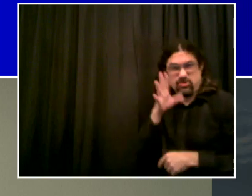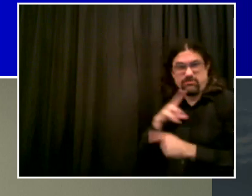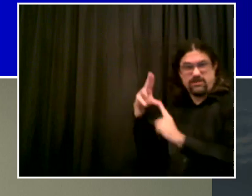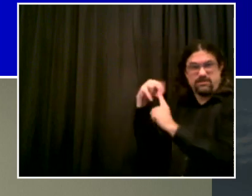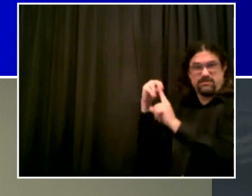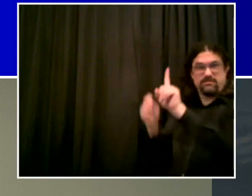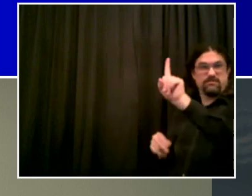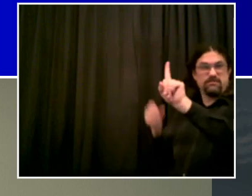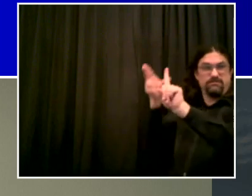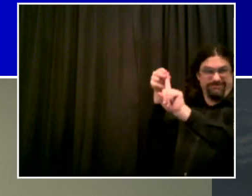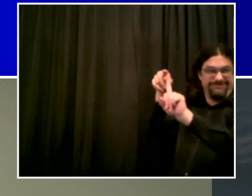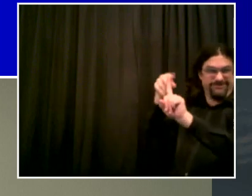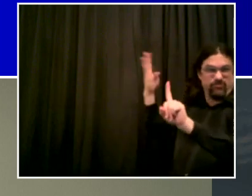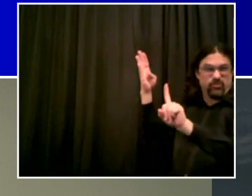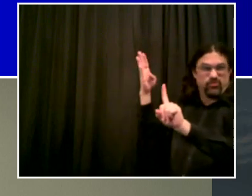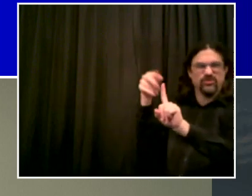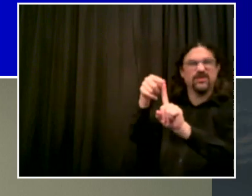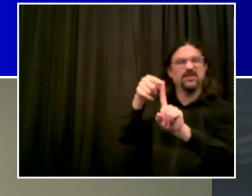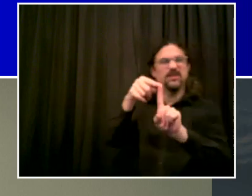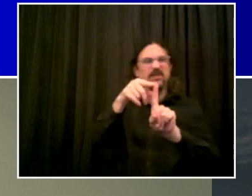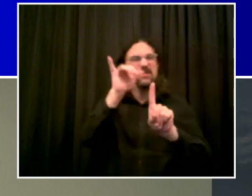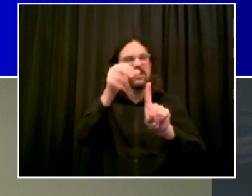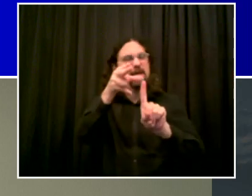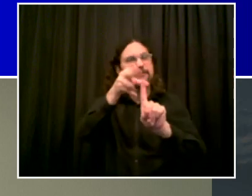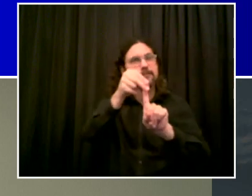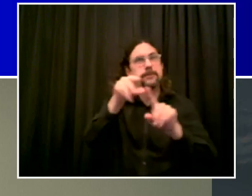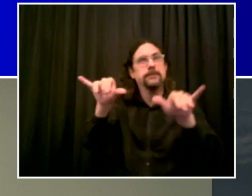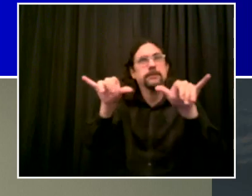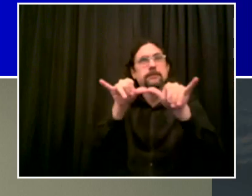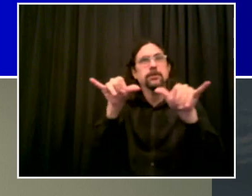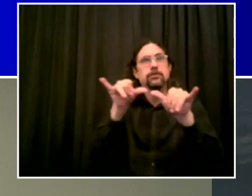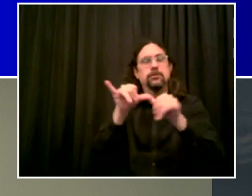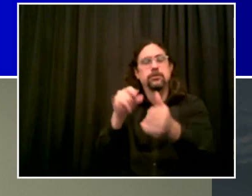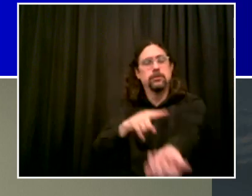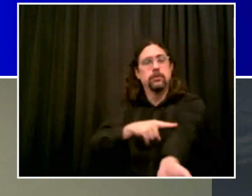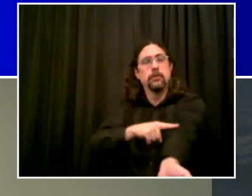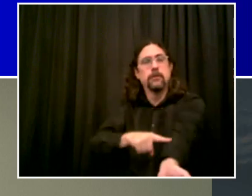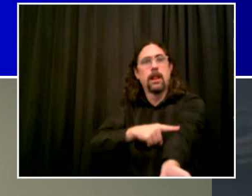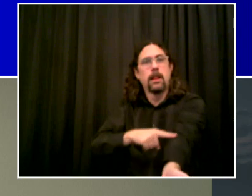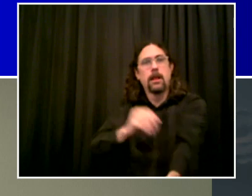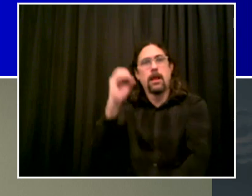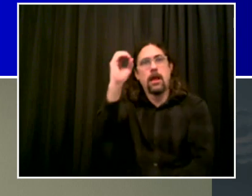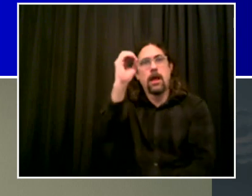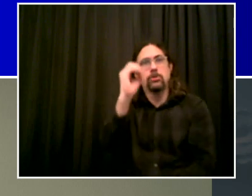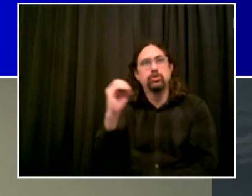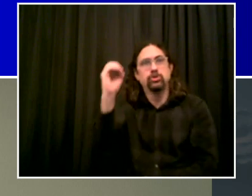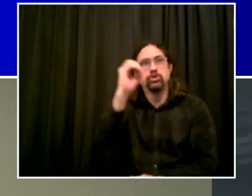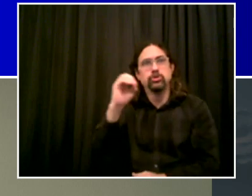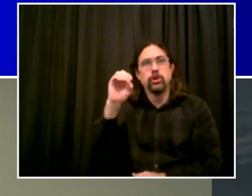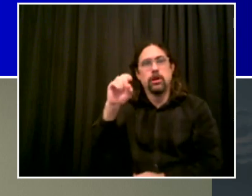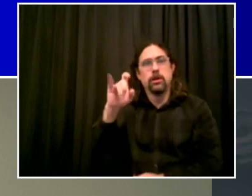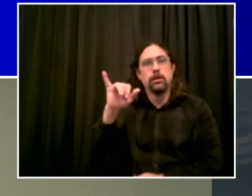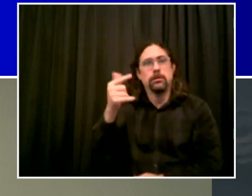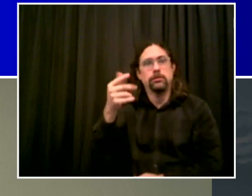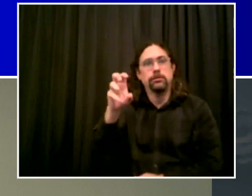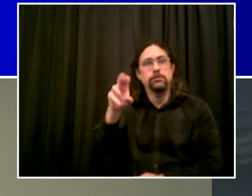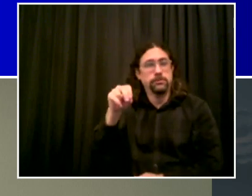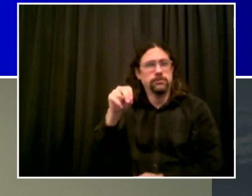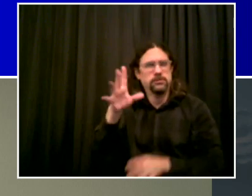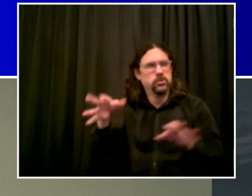AND THE OTHER IS